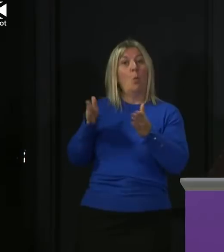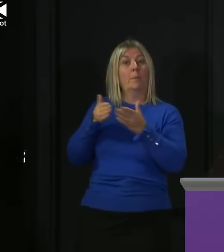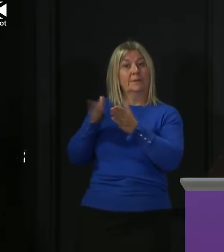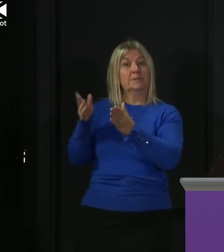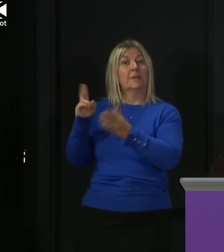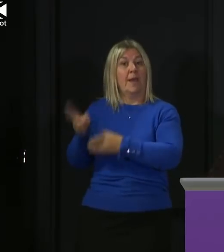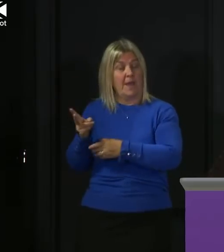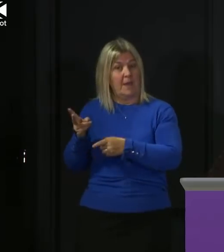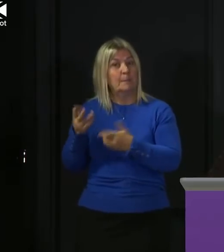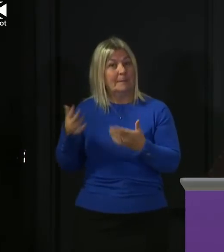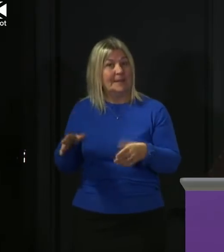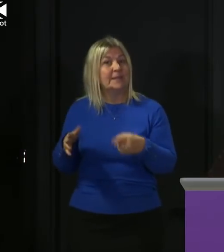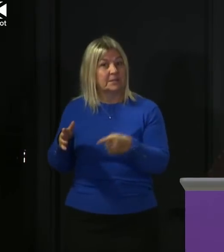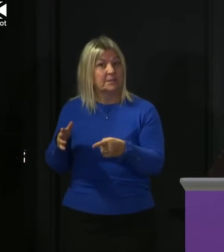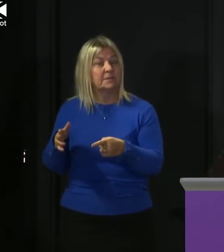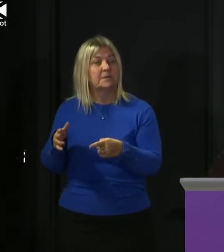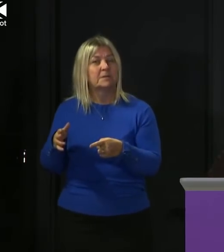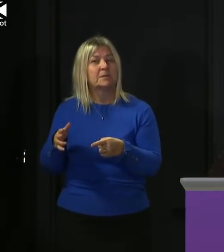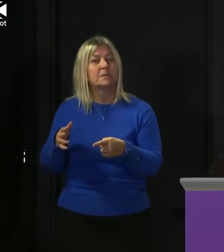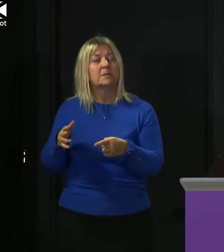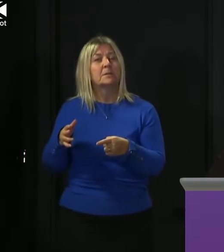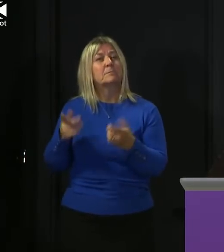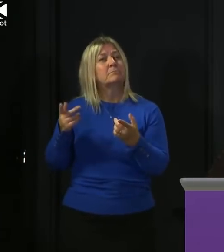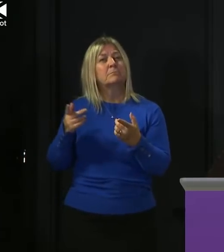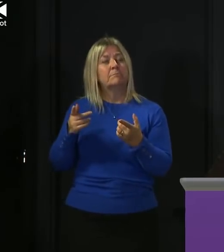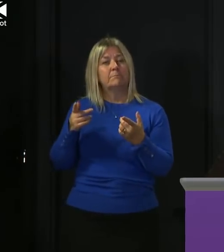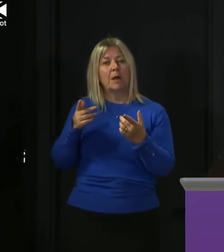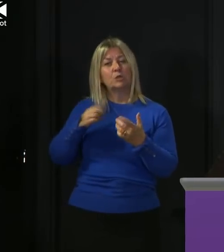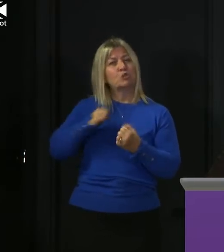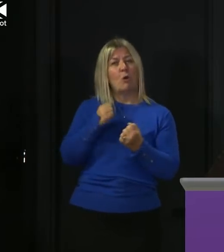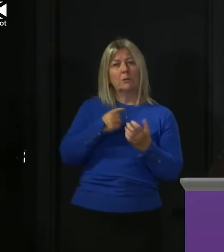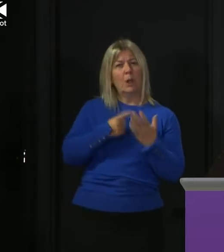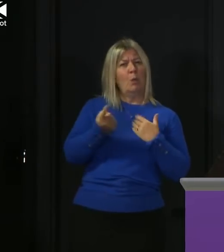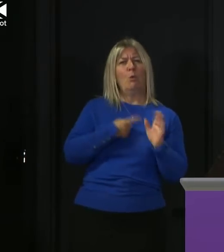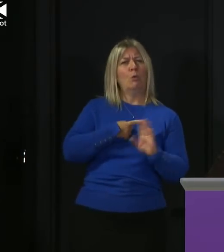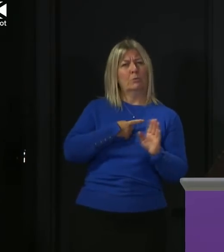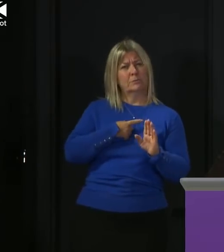in this pandemic, every country is in the same position, we cannot have 100 per cent normality